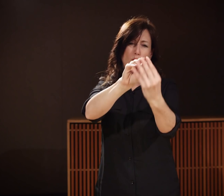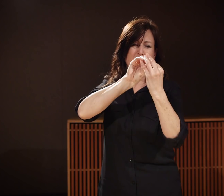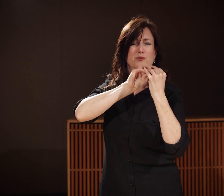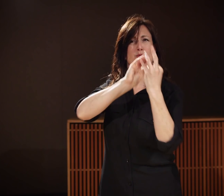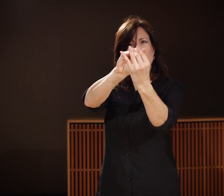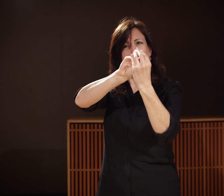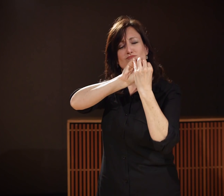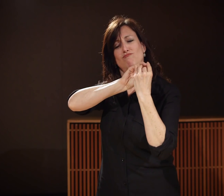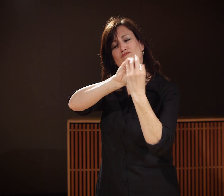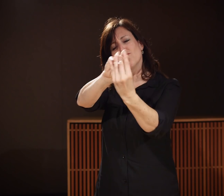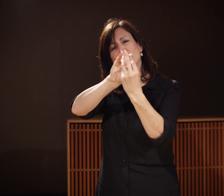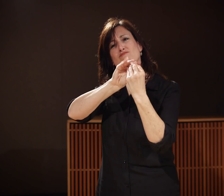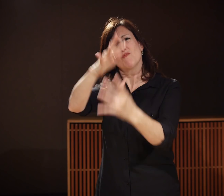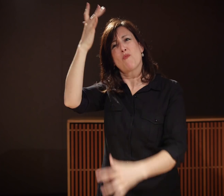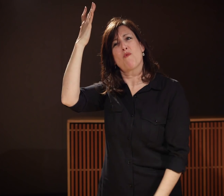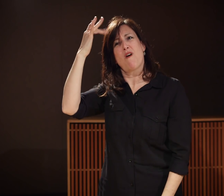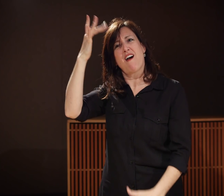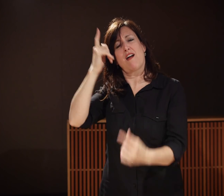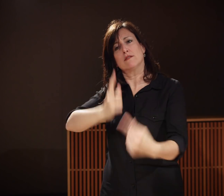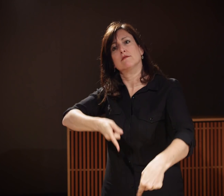Why do we scream at each other?